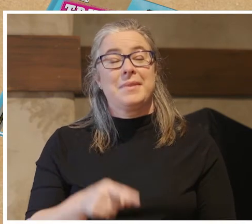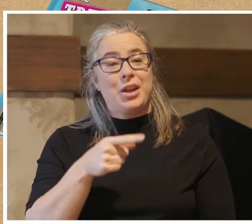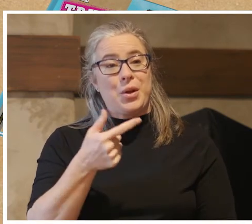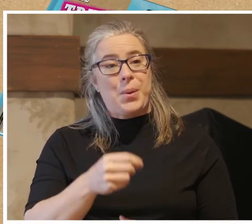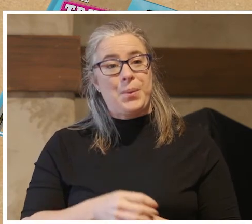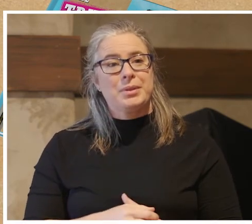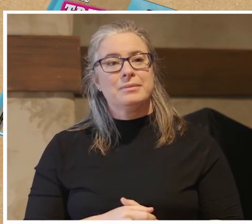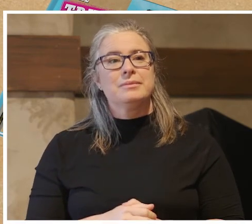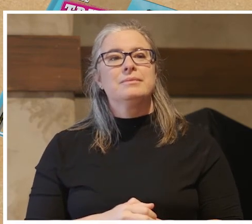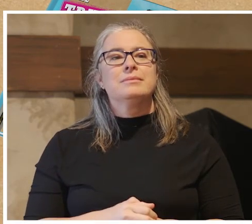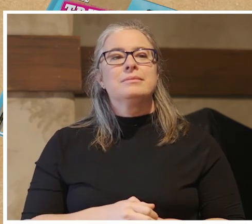There we go.